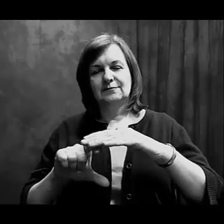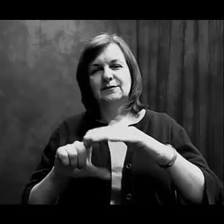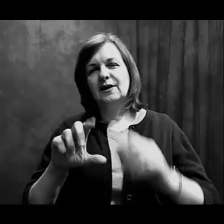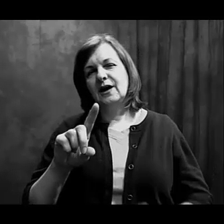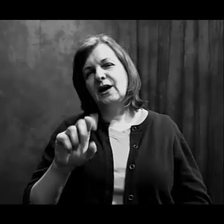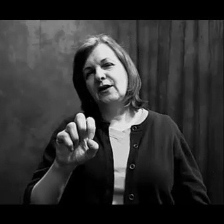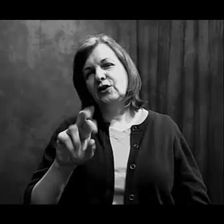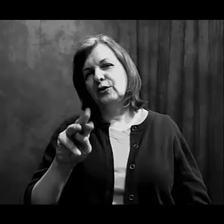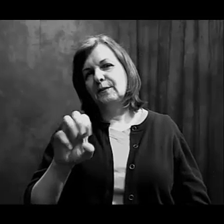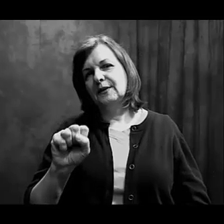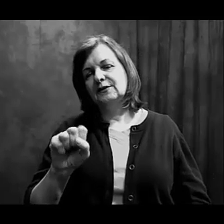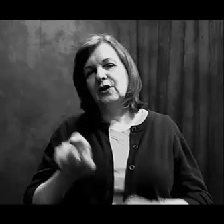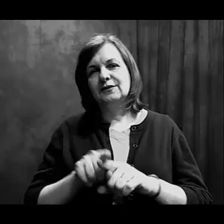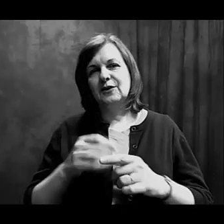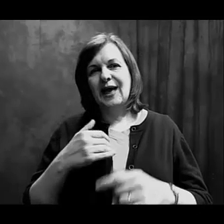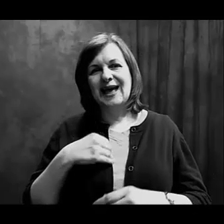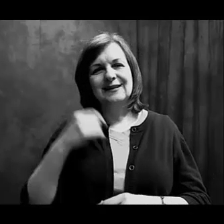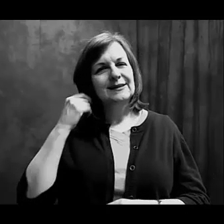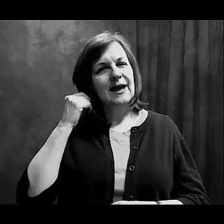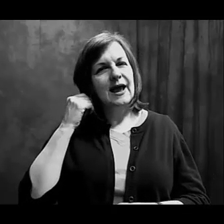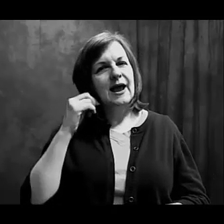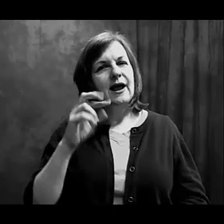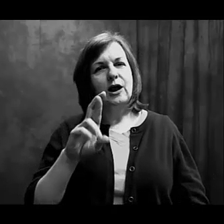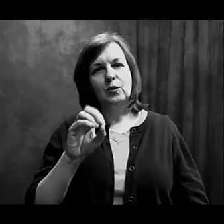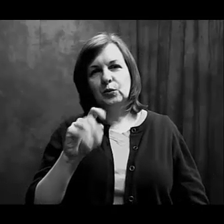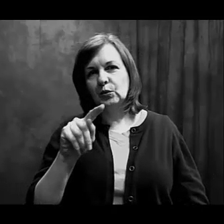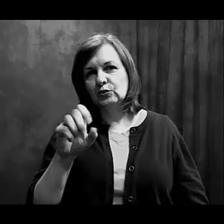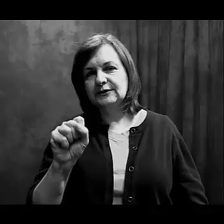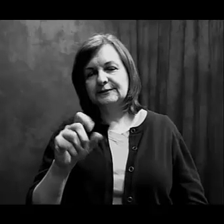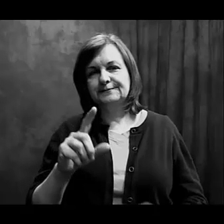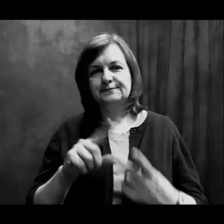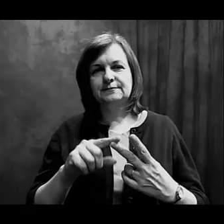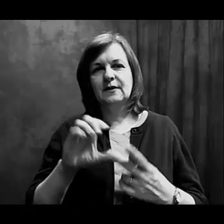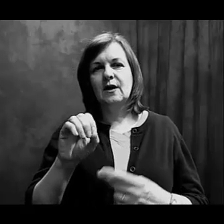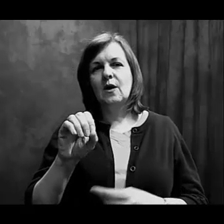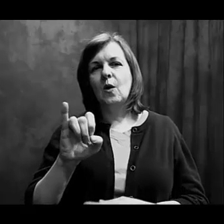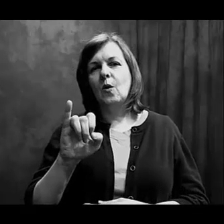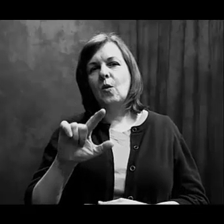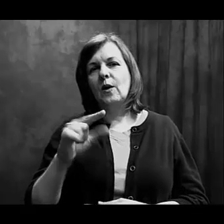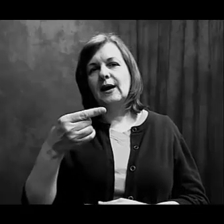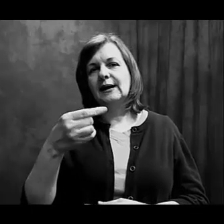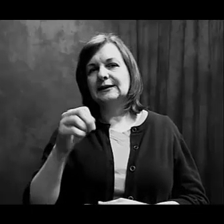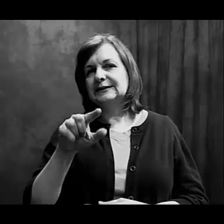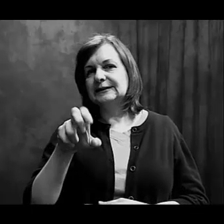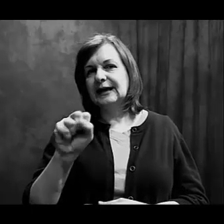the dermis as having the roots for our hairs, oil glands